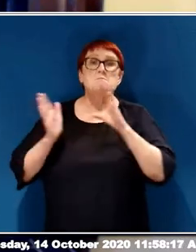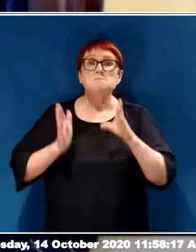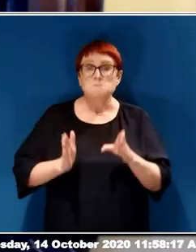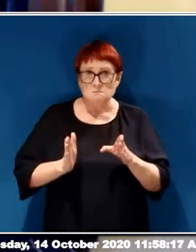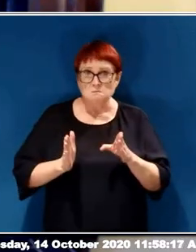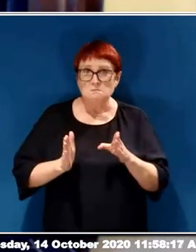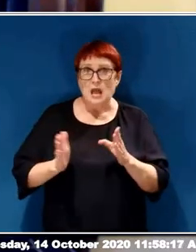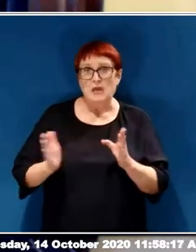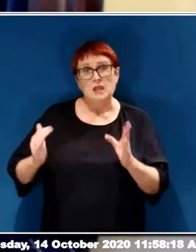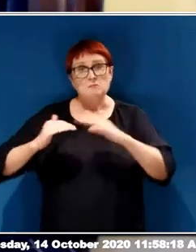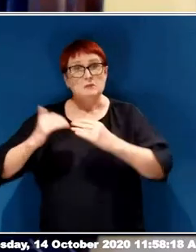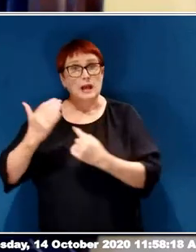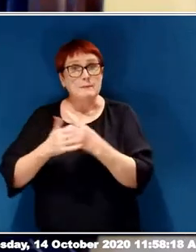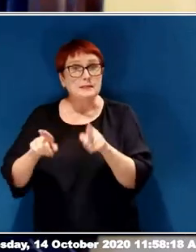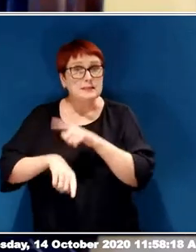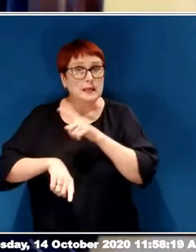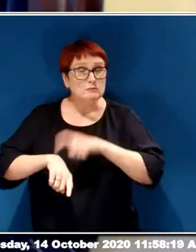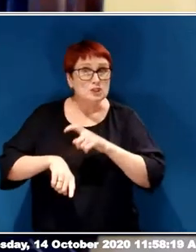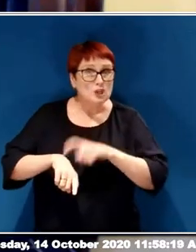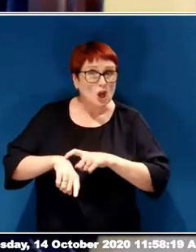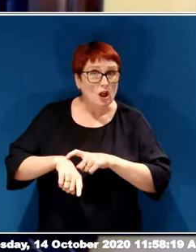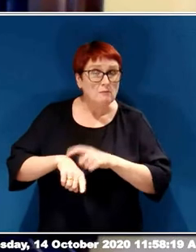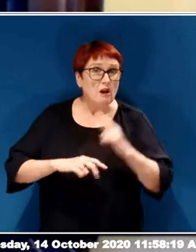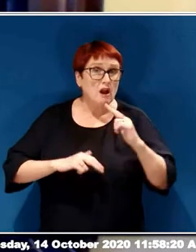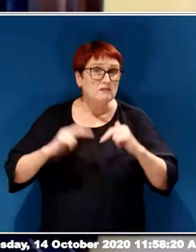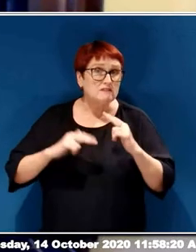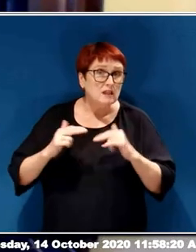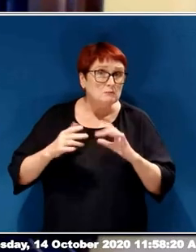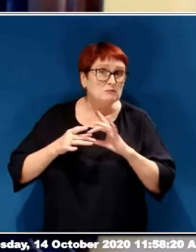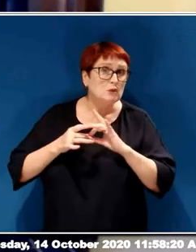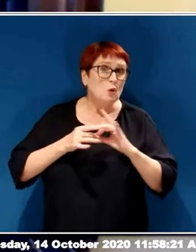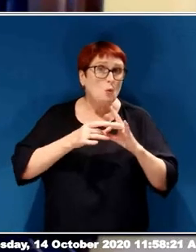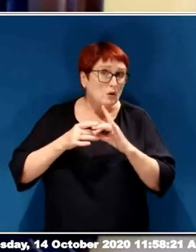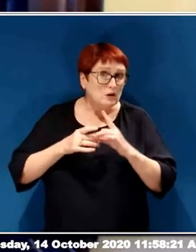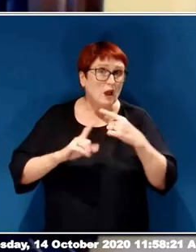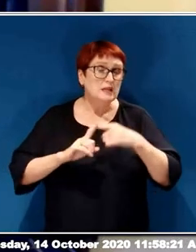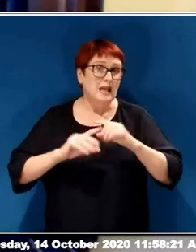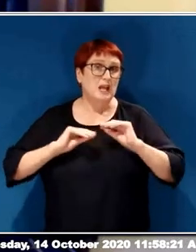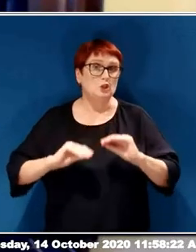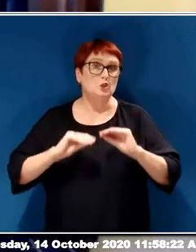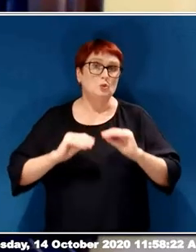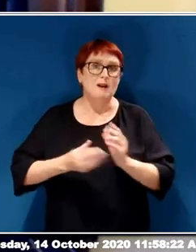coordinated and taught half of the core units that are run in the inclusive